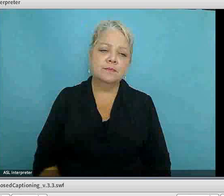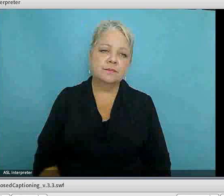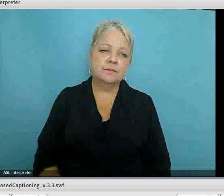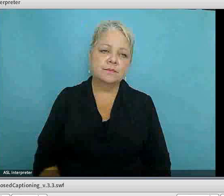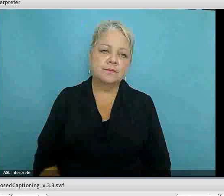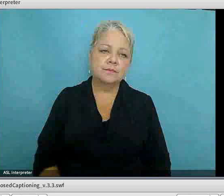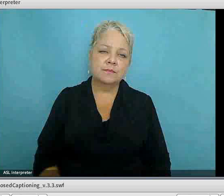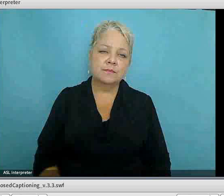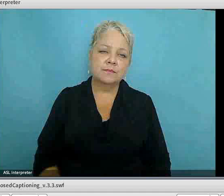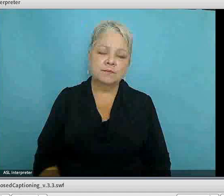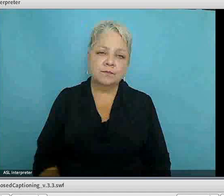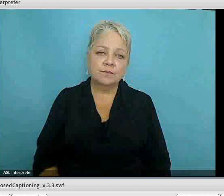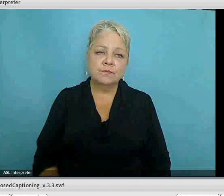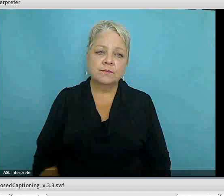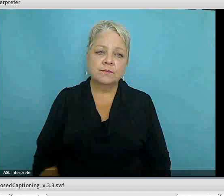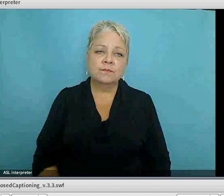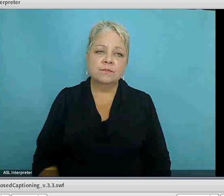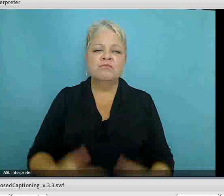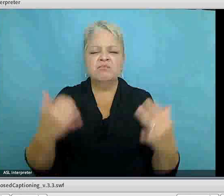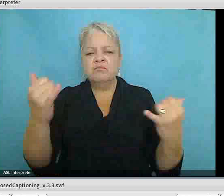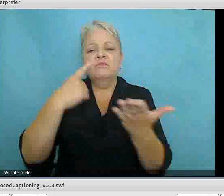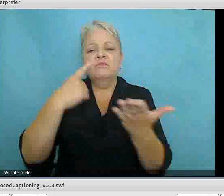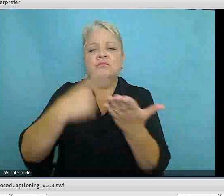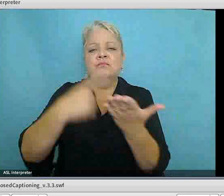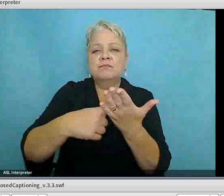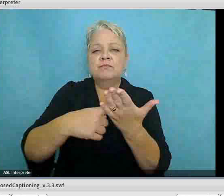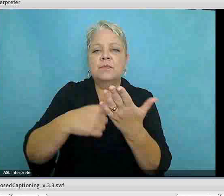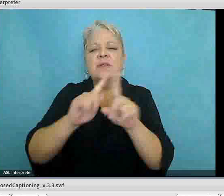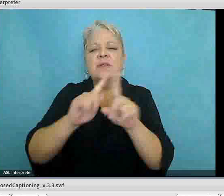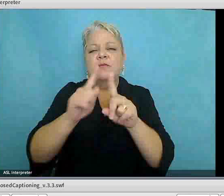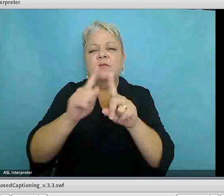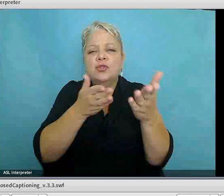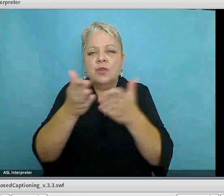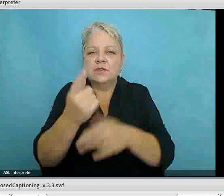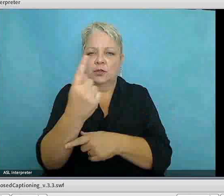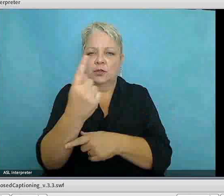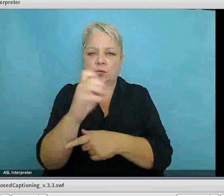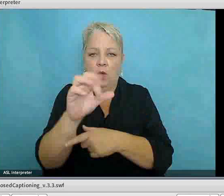So we'll talk a bit about the services that are covered under One Care.